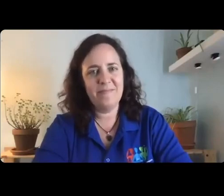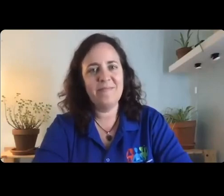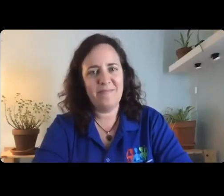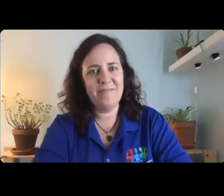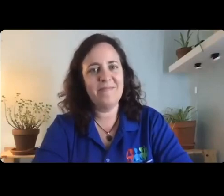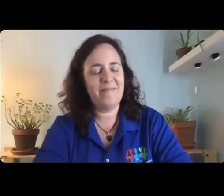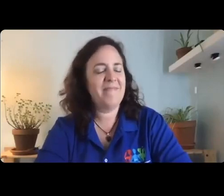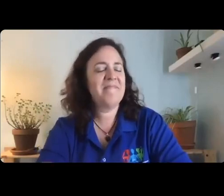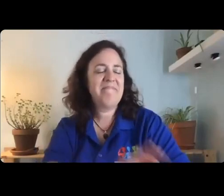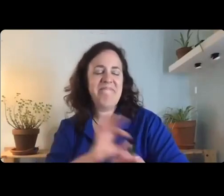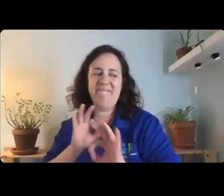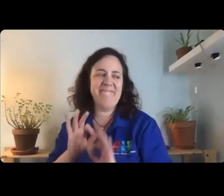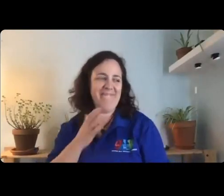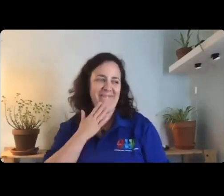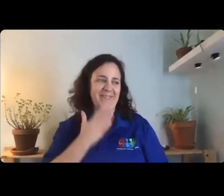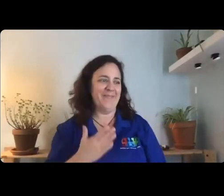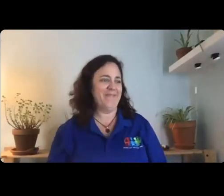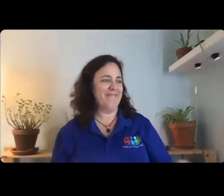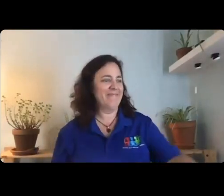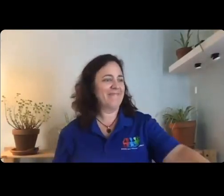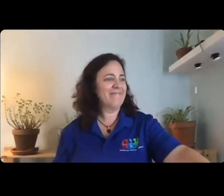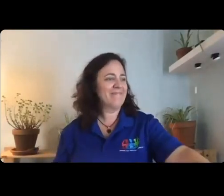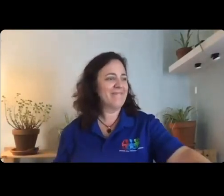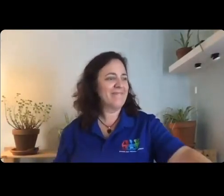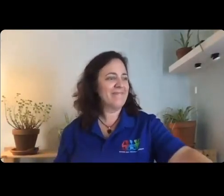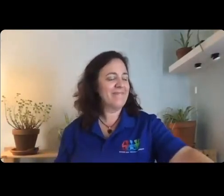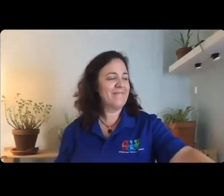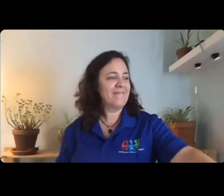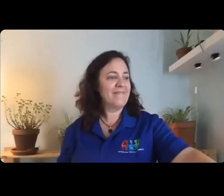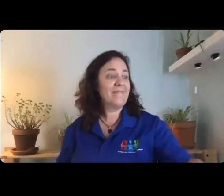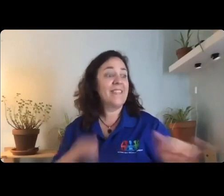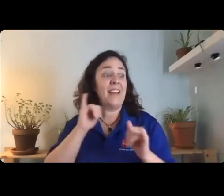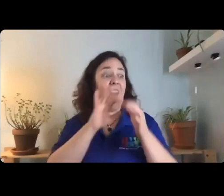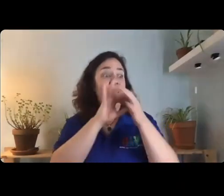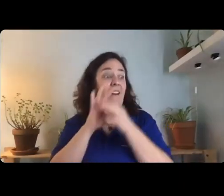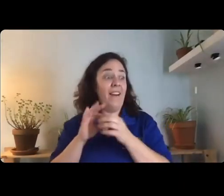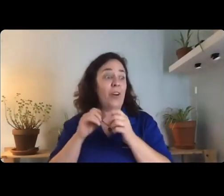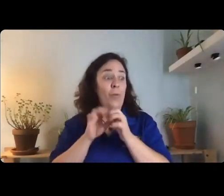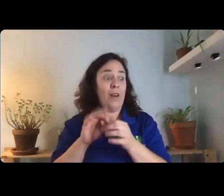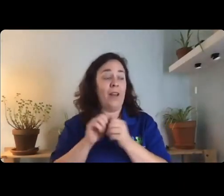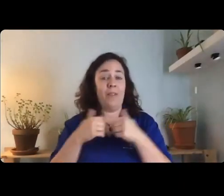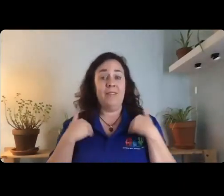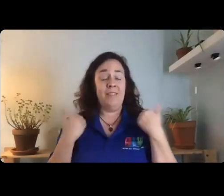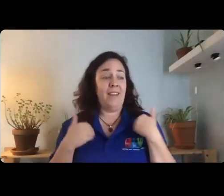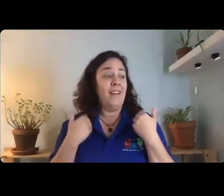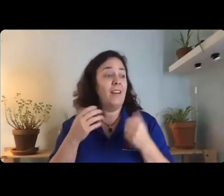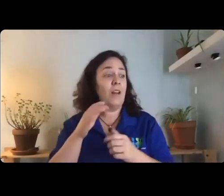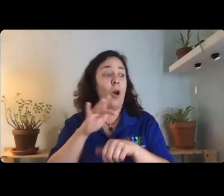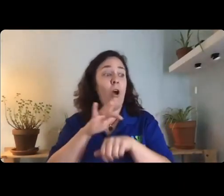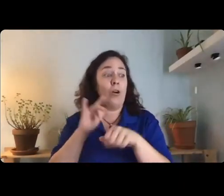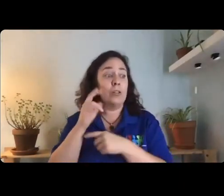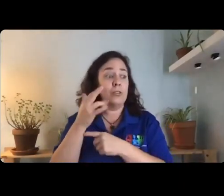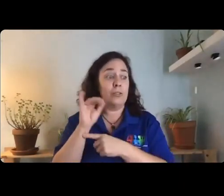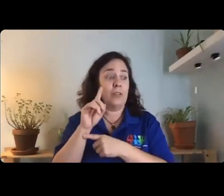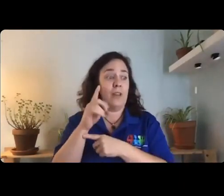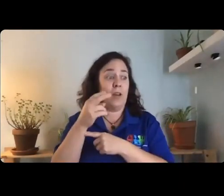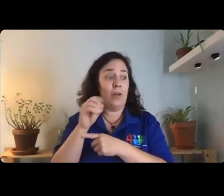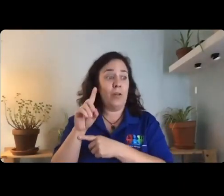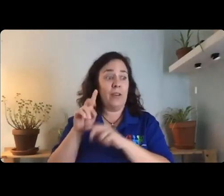using at least one bathroom on campus. > Great ideas! Thank you.